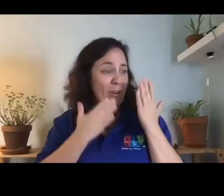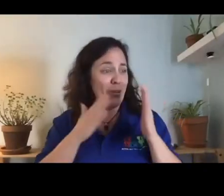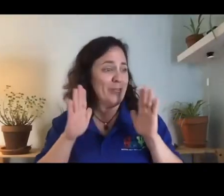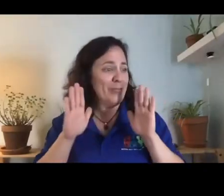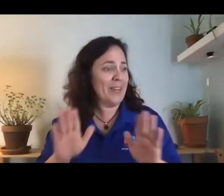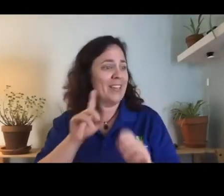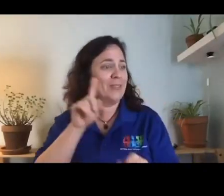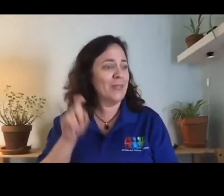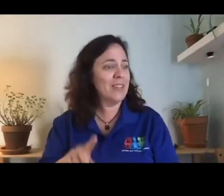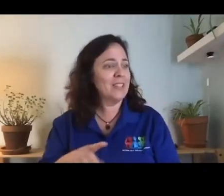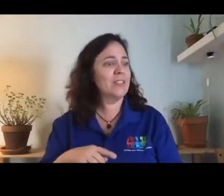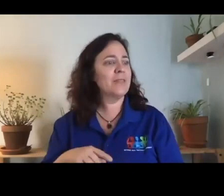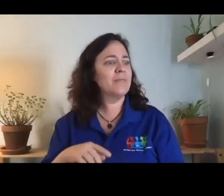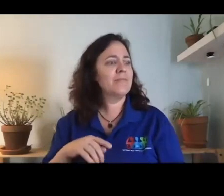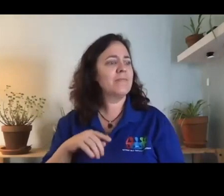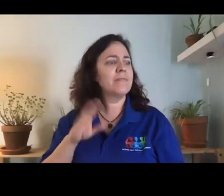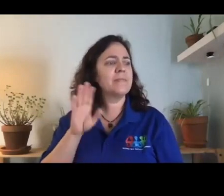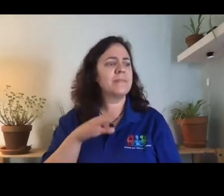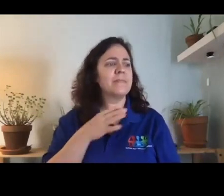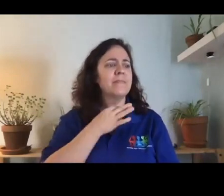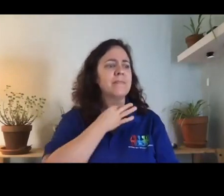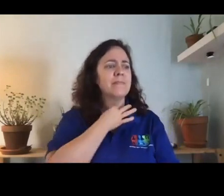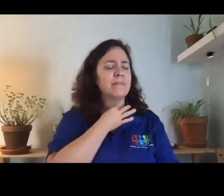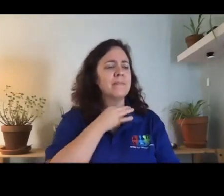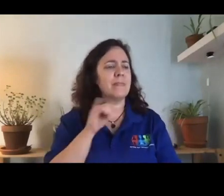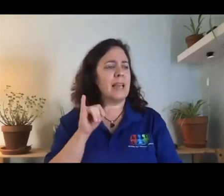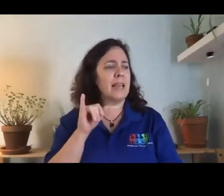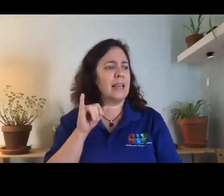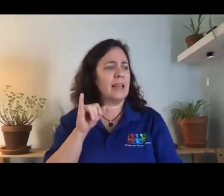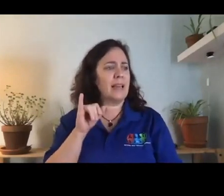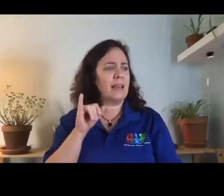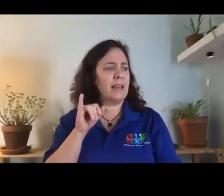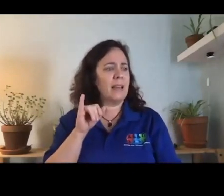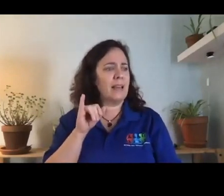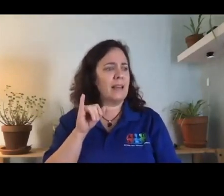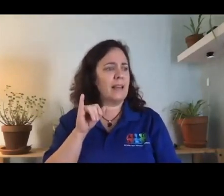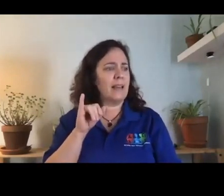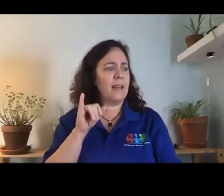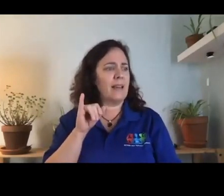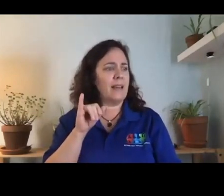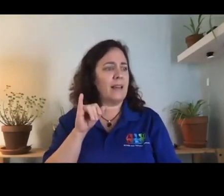We have so many wonderful questions for you.